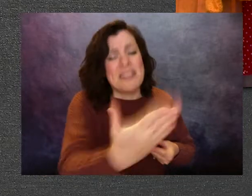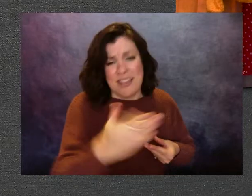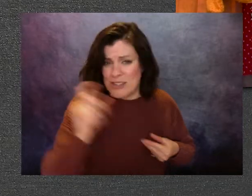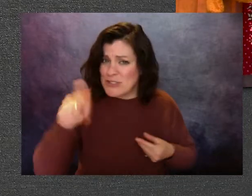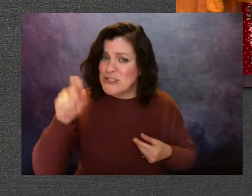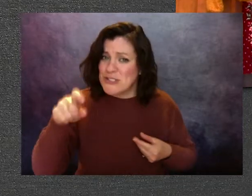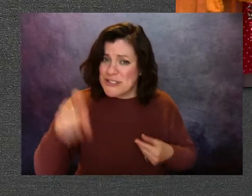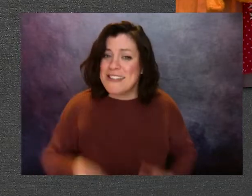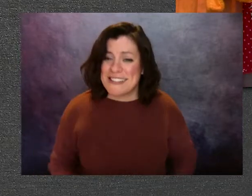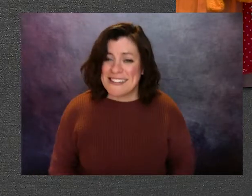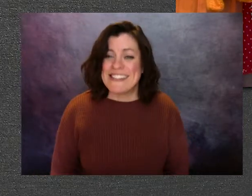We're moving on